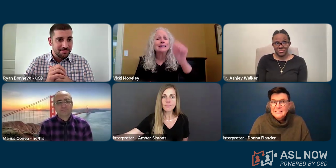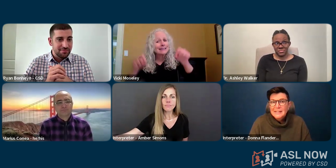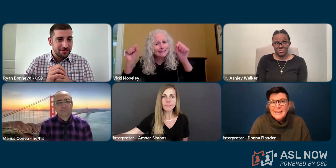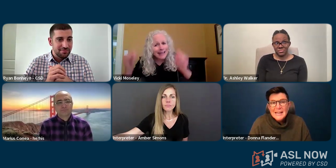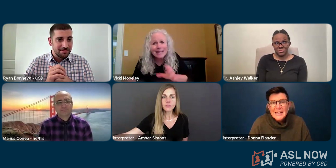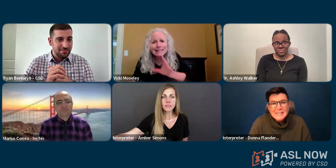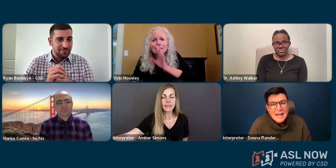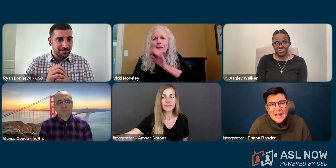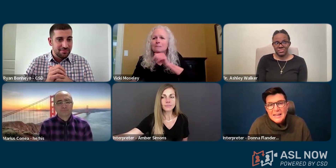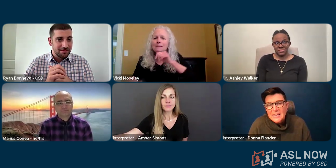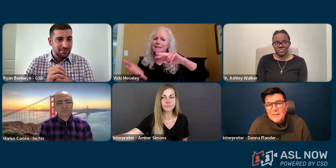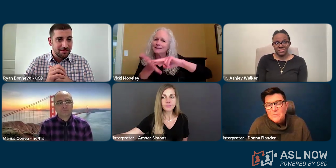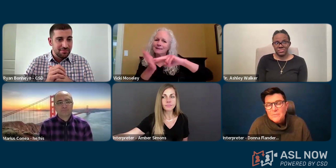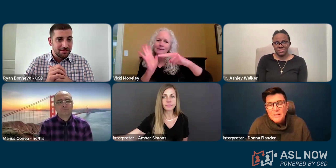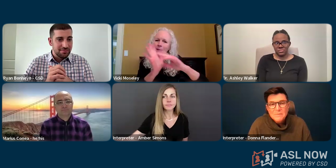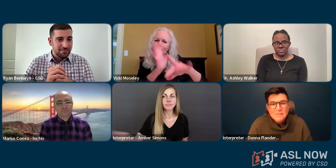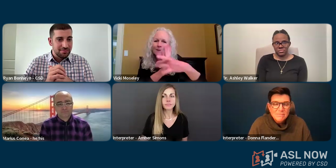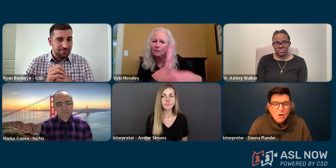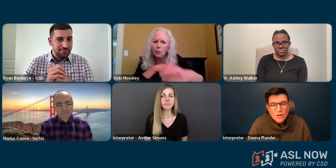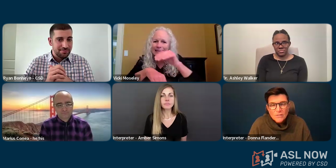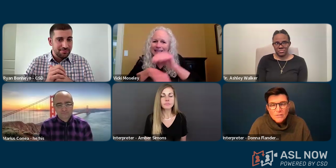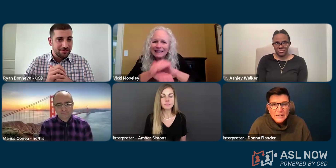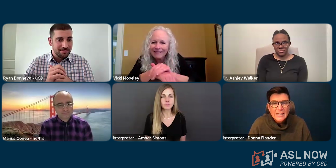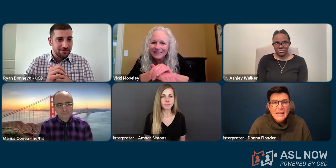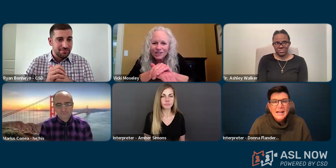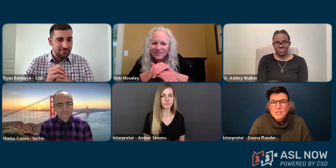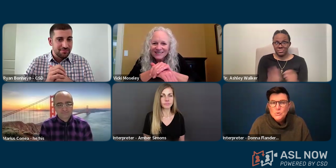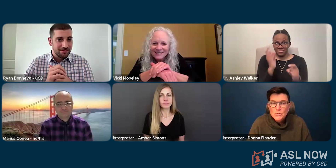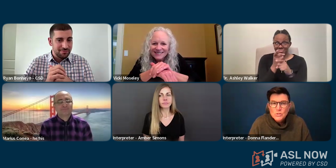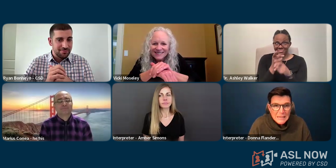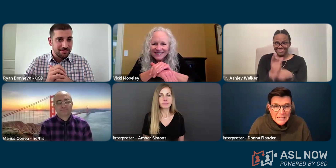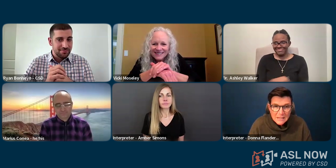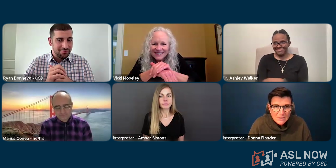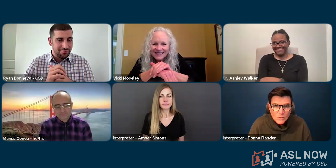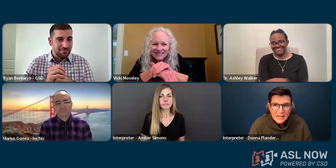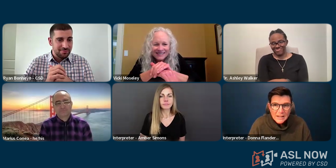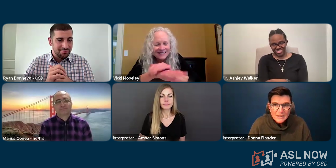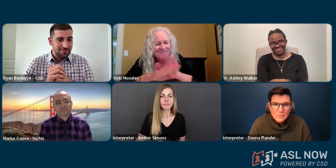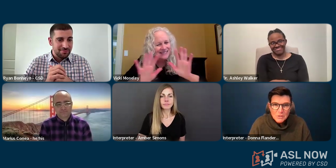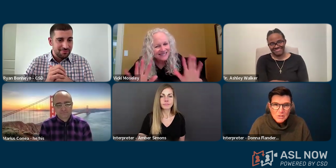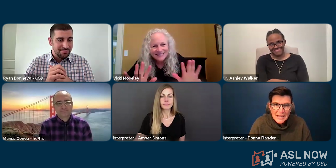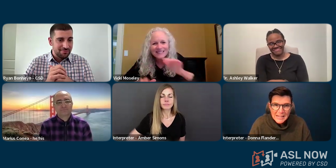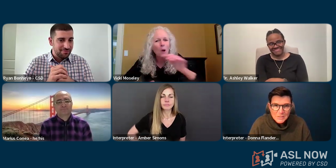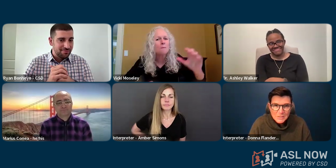Look, yes, I am hard of hearing. I do speak when to communicate.